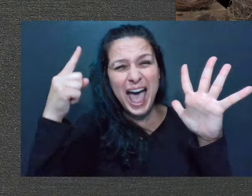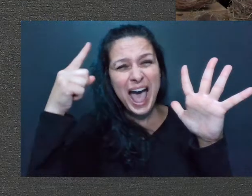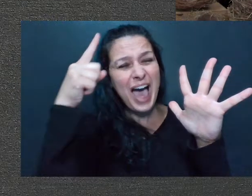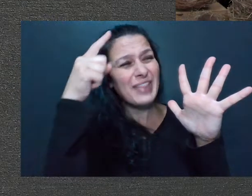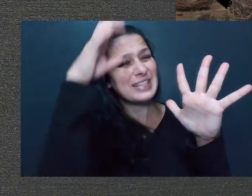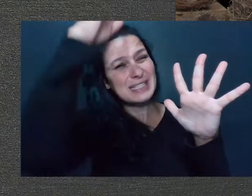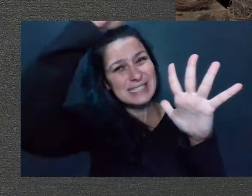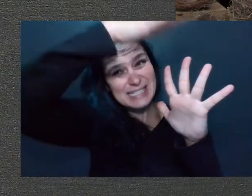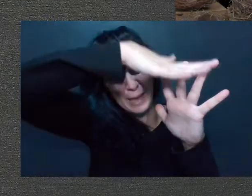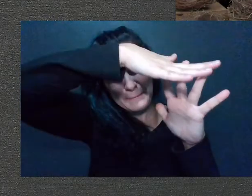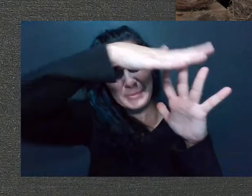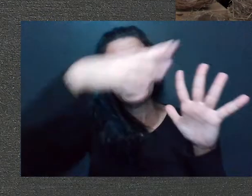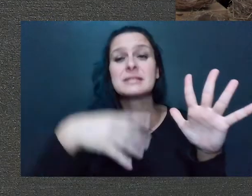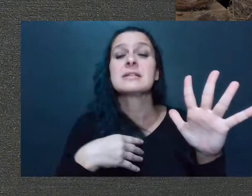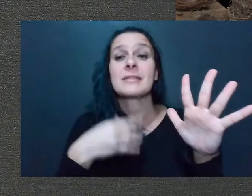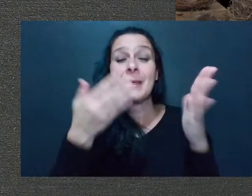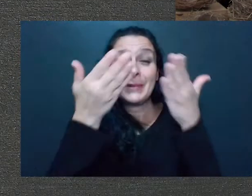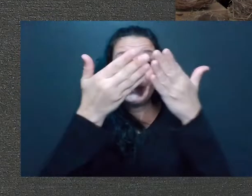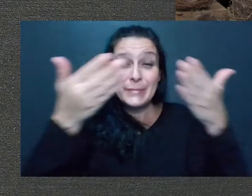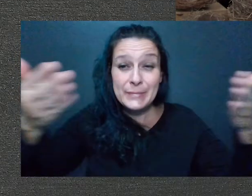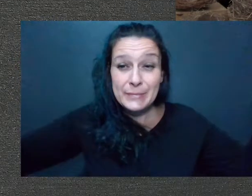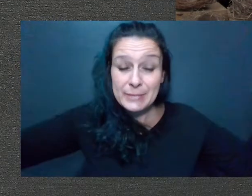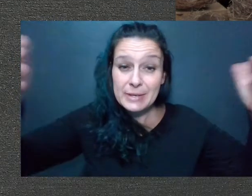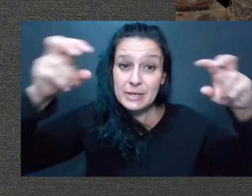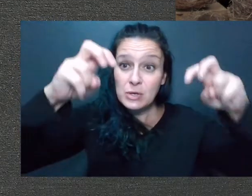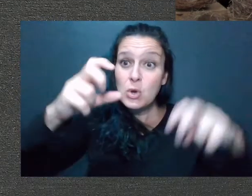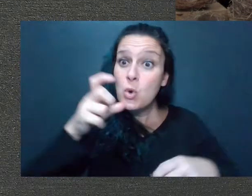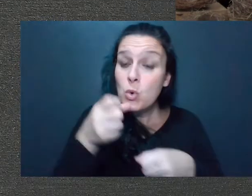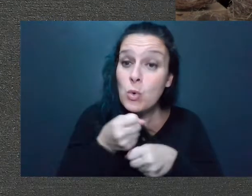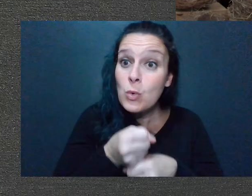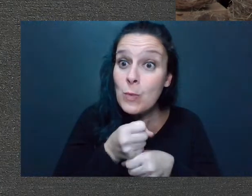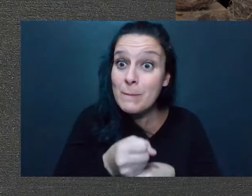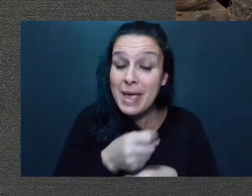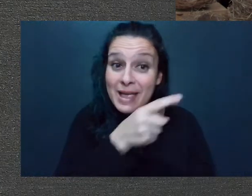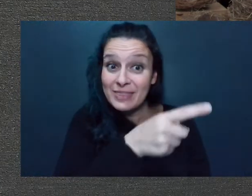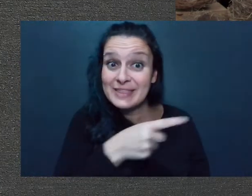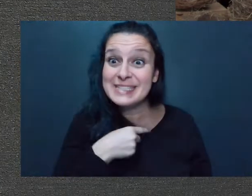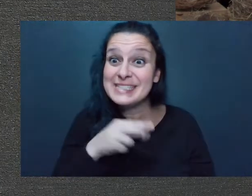so the birds that make these nests are way up high